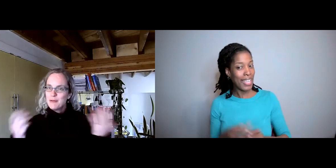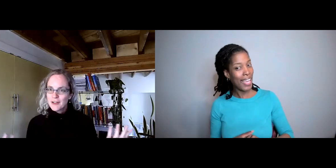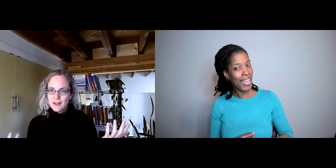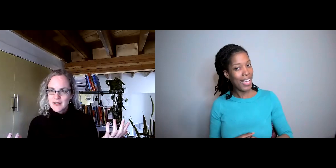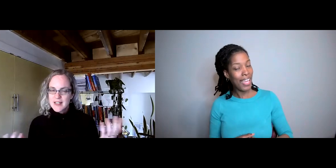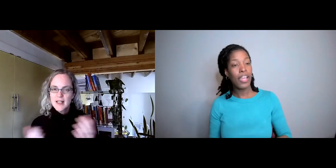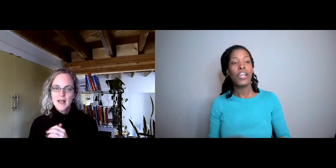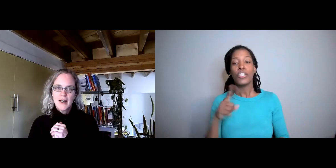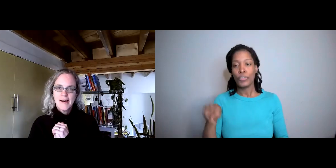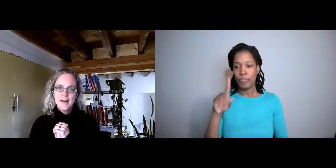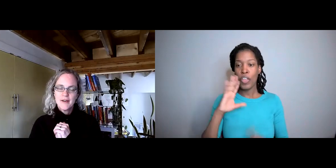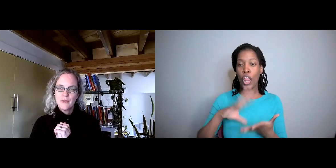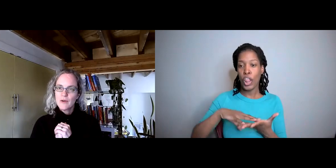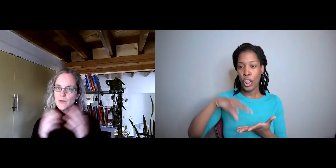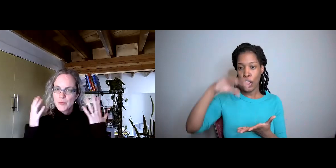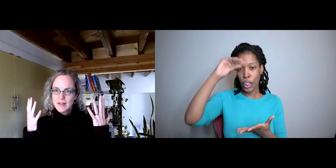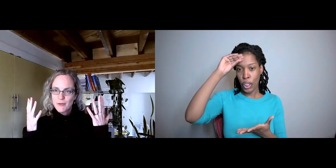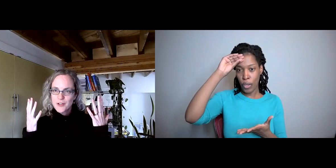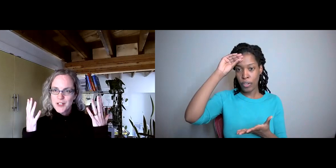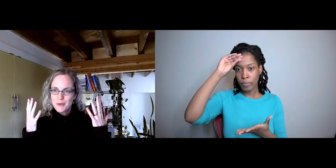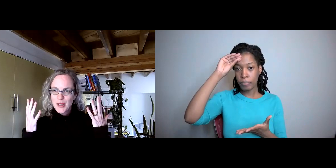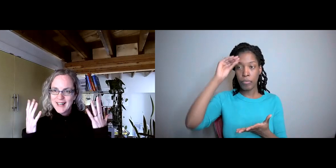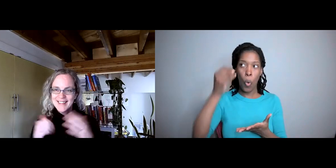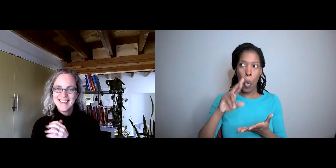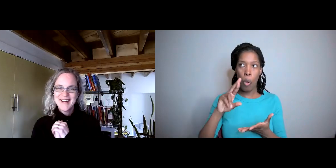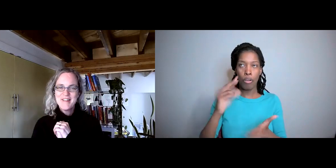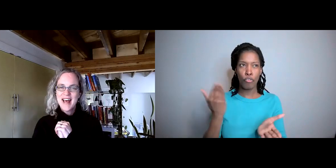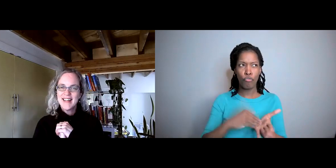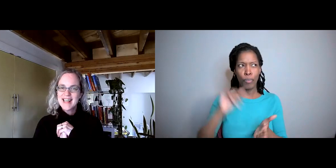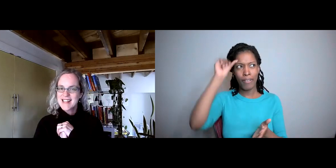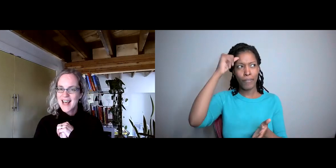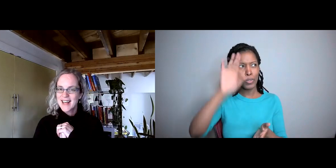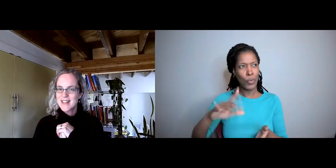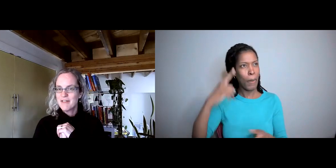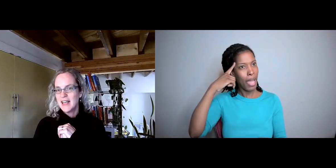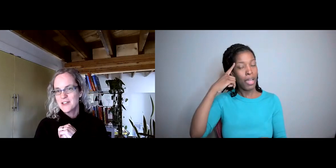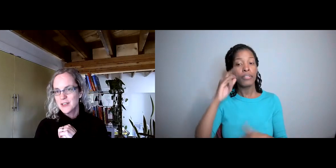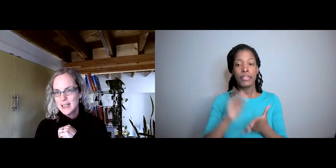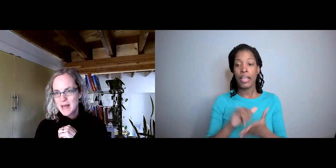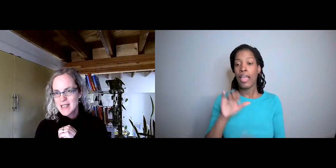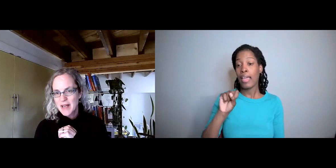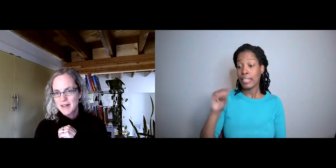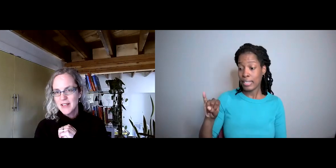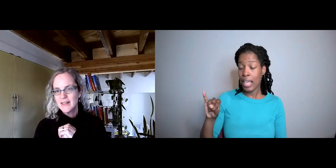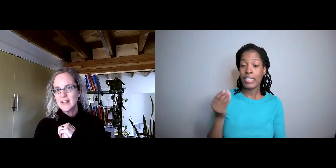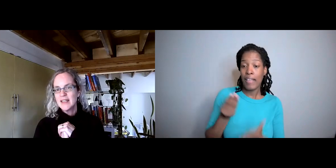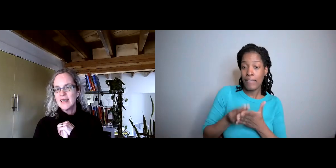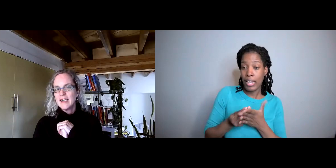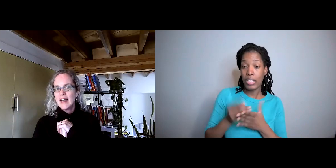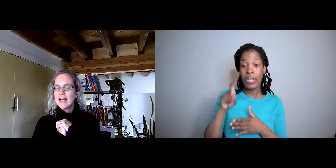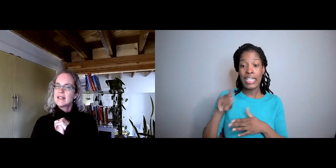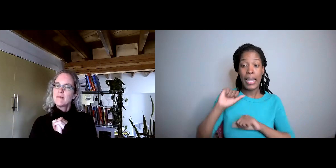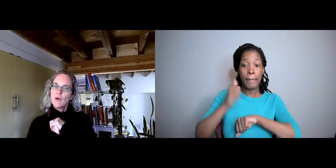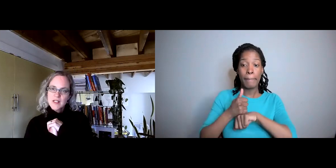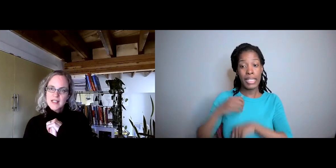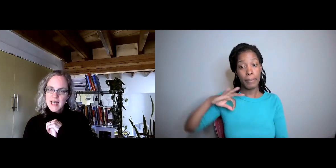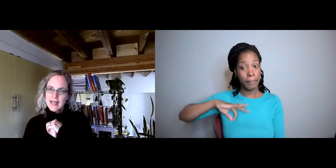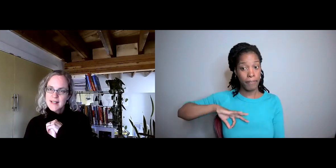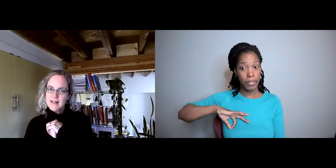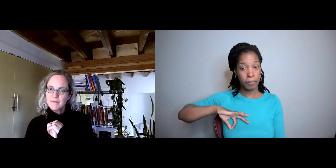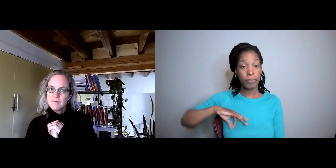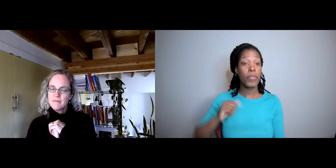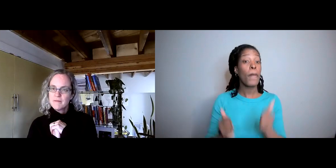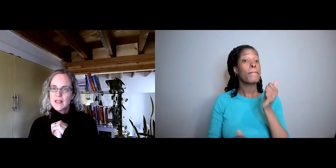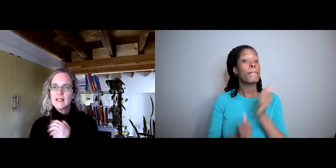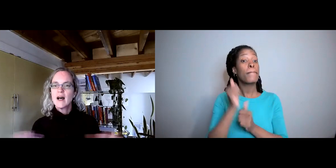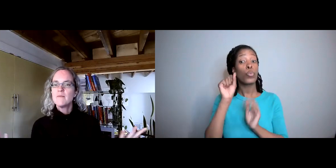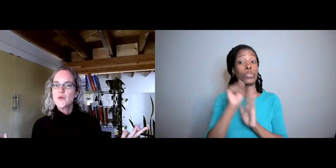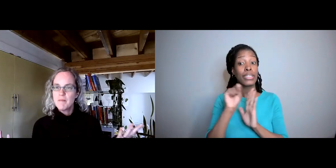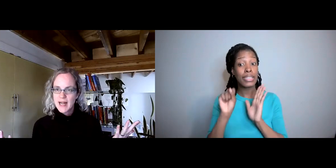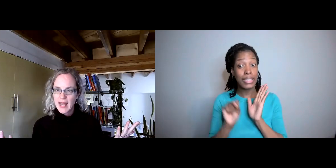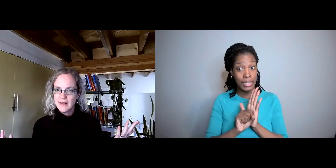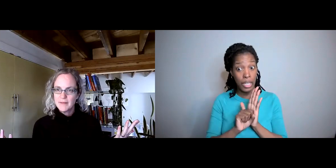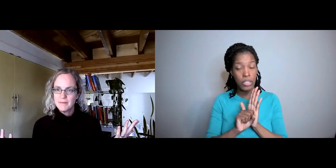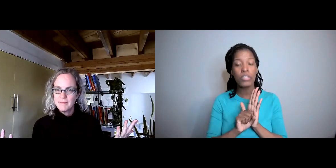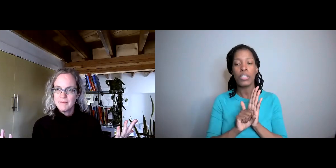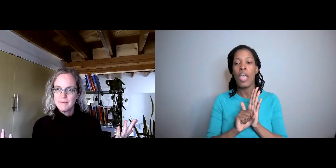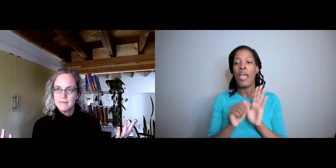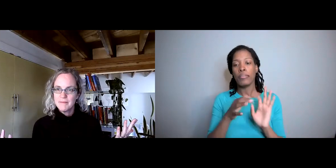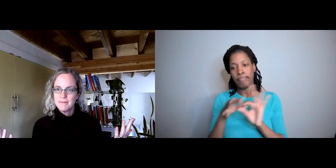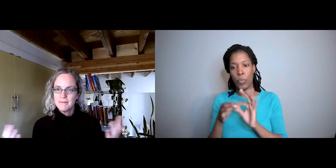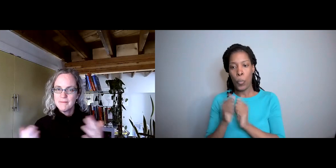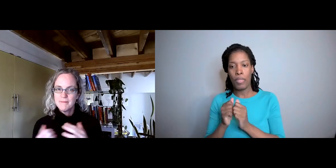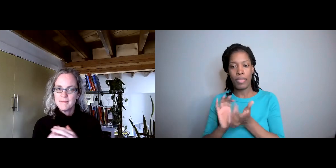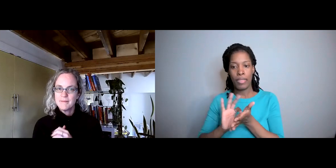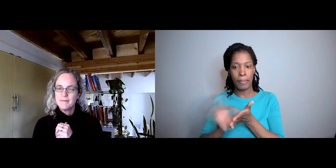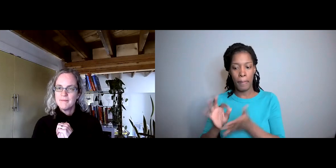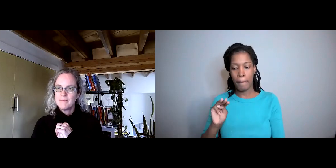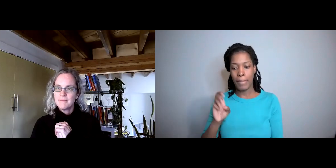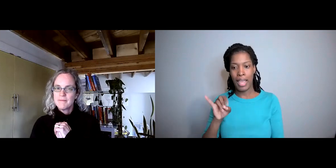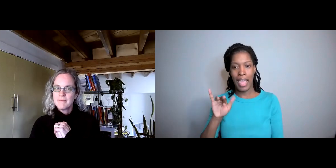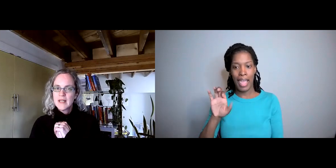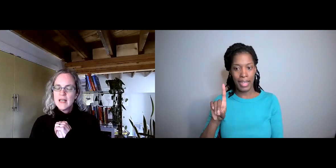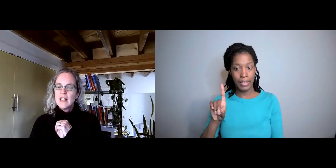You learned, or it was reinforced in your brain that SSI is a financial need-based benefit, and in most states it comes with Medicaid.